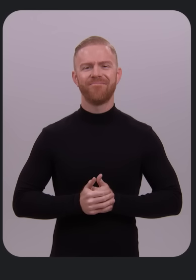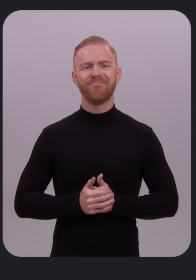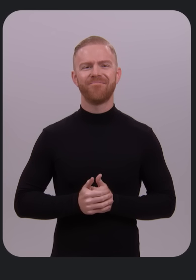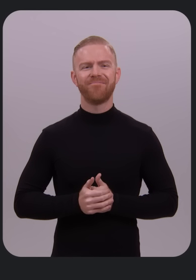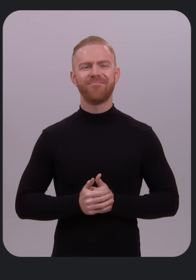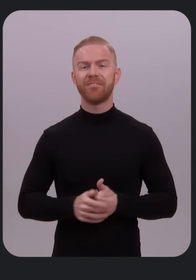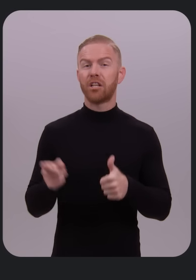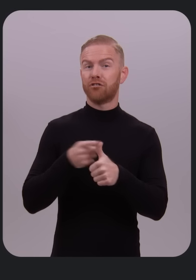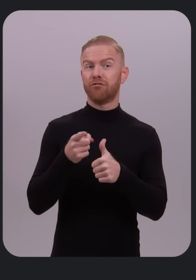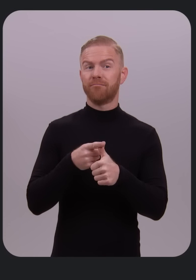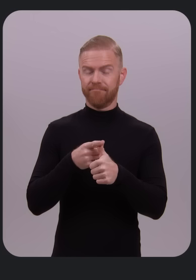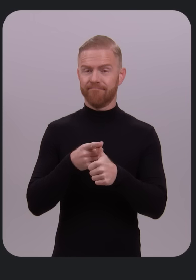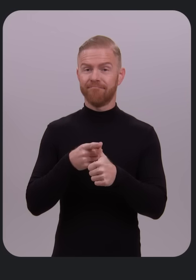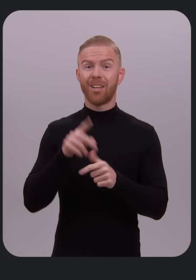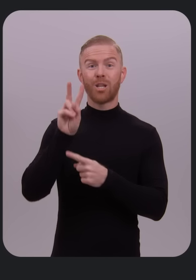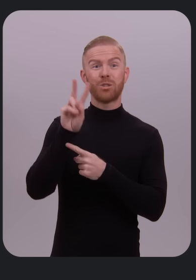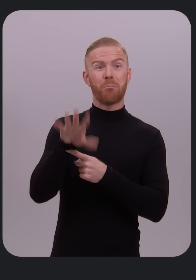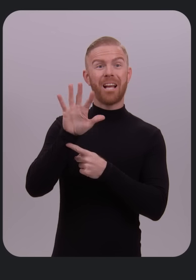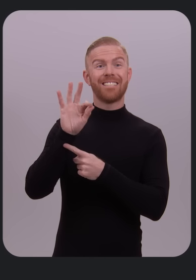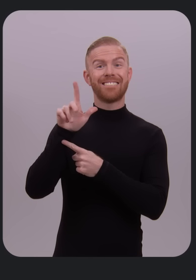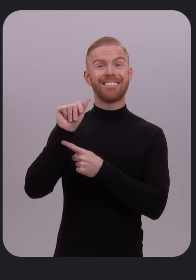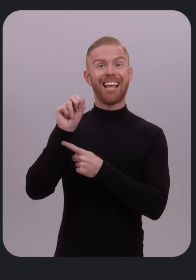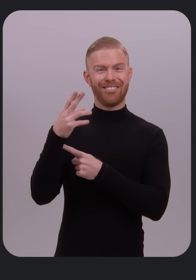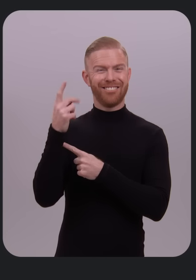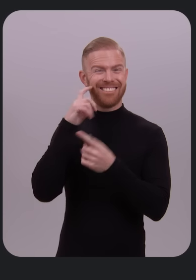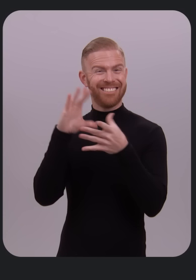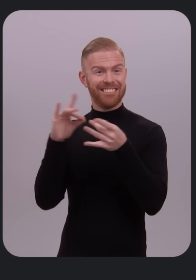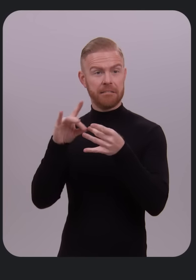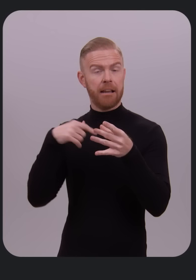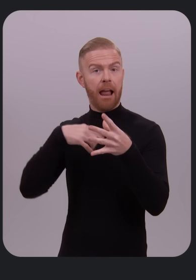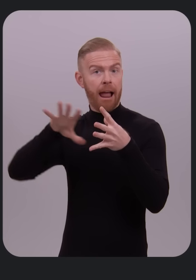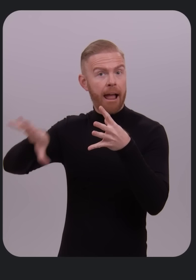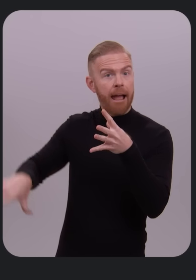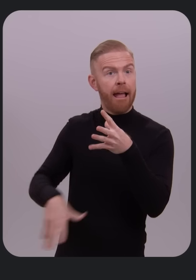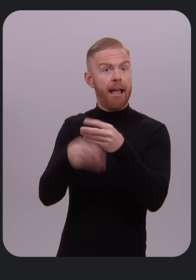First, in addition to the new 2.5 Flash that Demis mentioned,